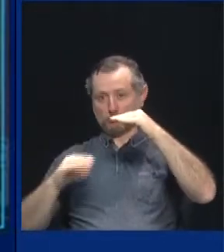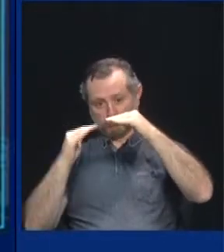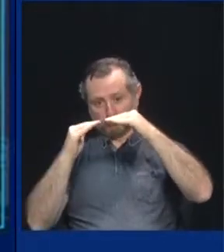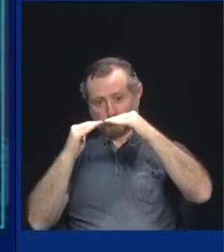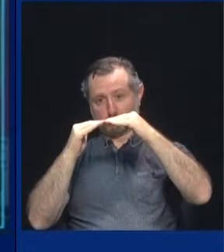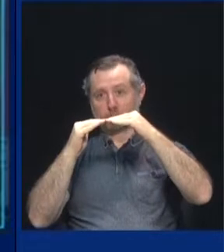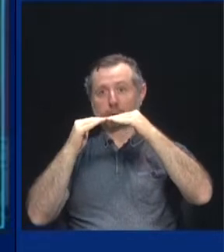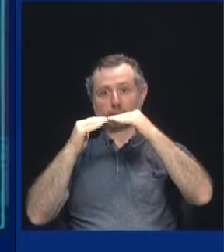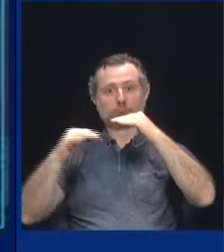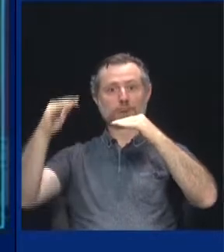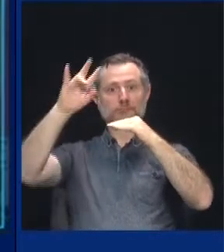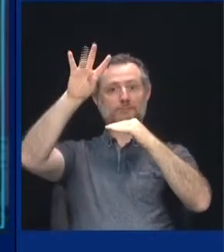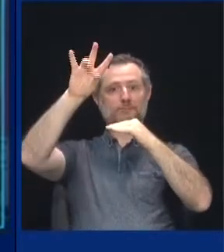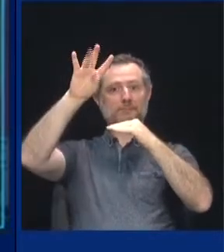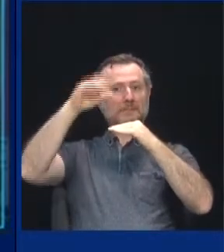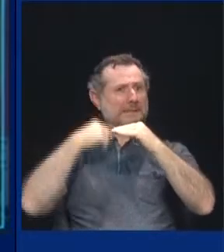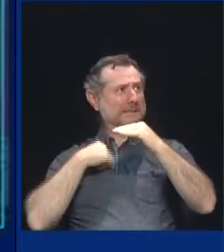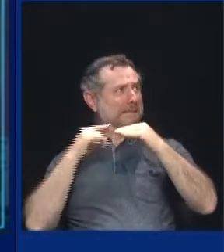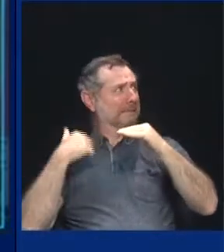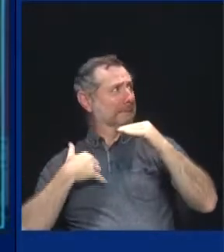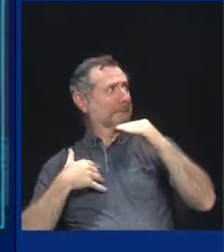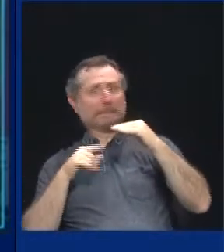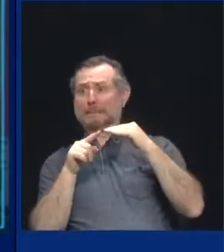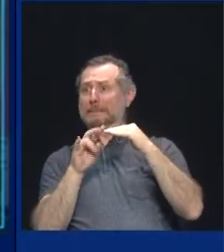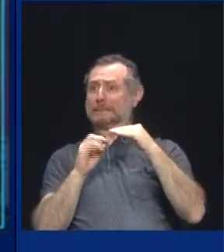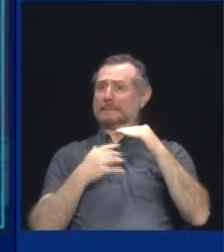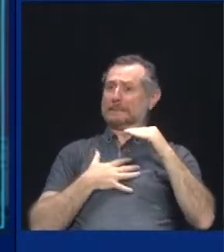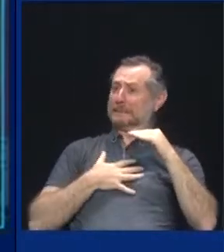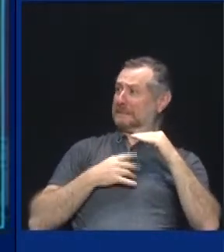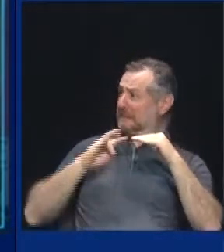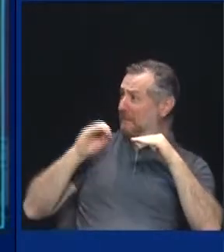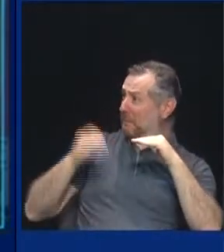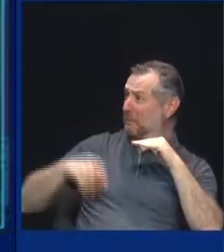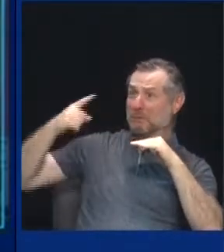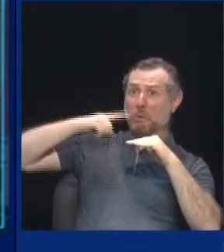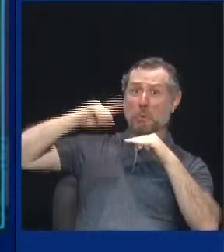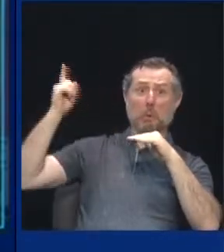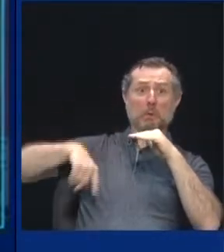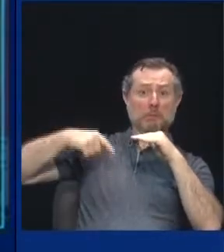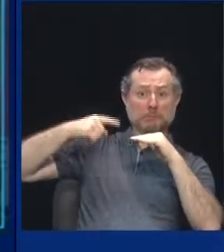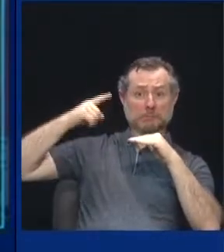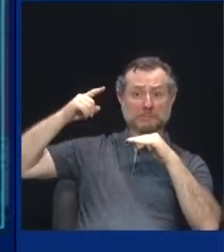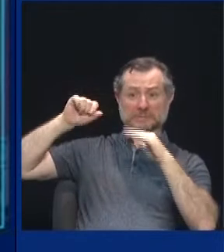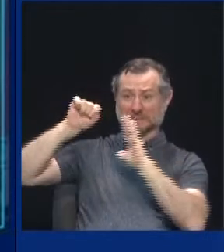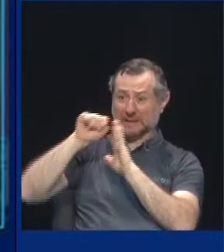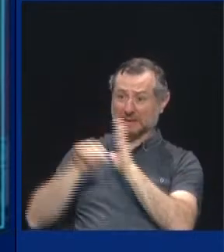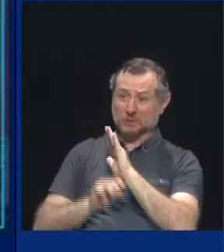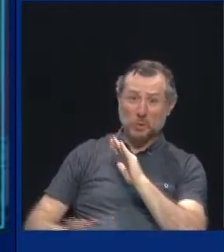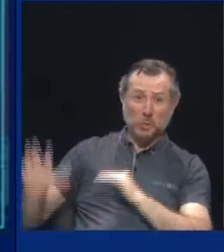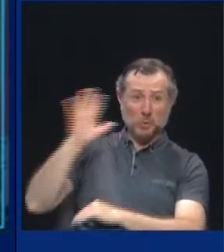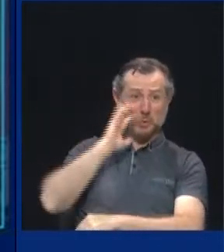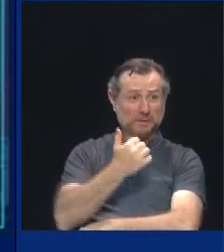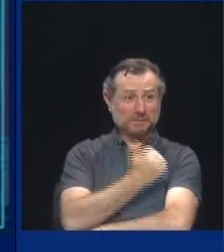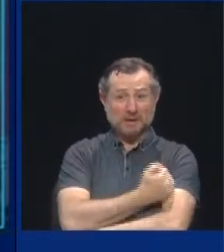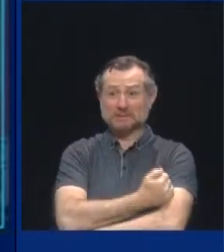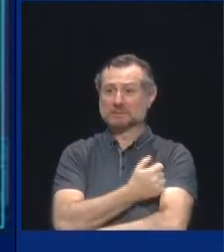WHEN THE PRESIDENT FIRST SET 70% AS A GOAL, I CAN'T TELL YOU HOW FRIGHTENING THAT WAS FOR US.